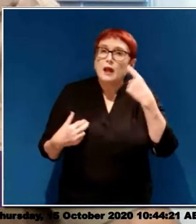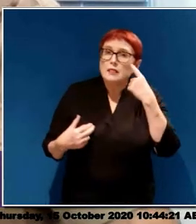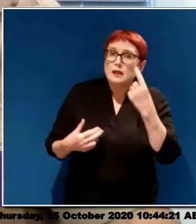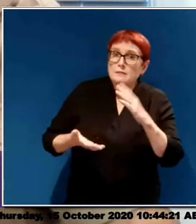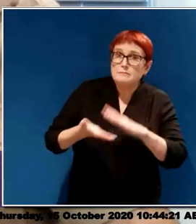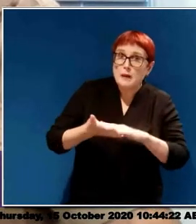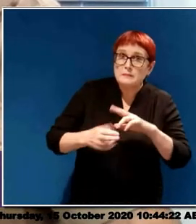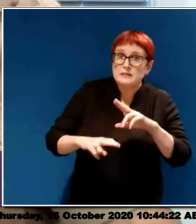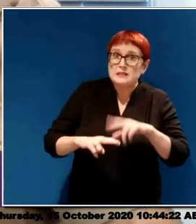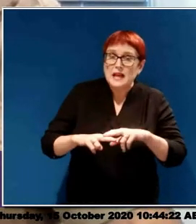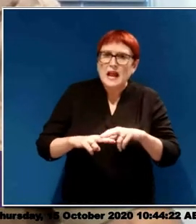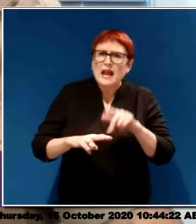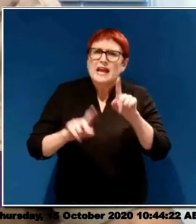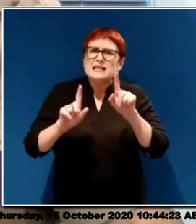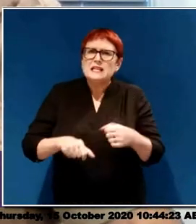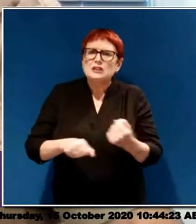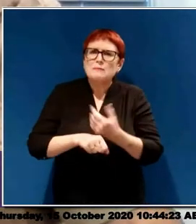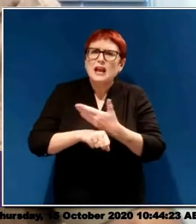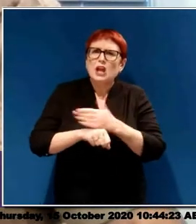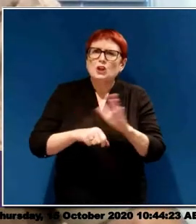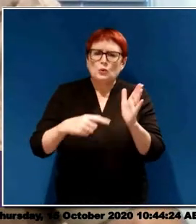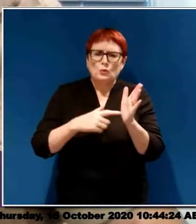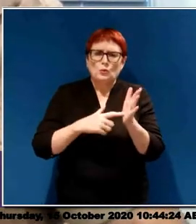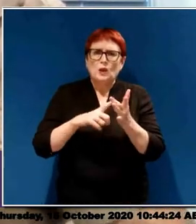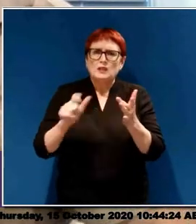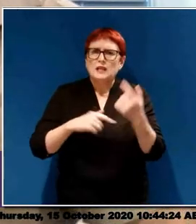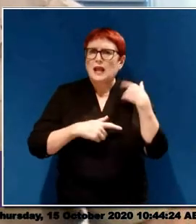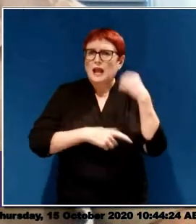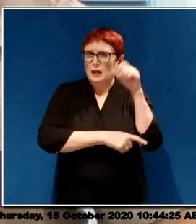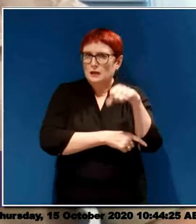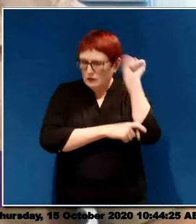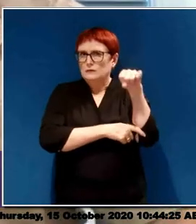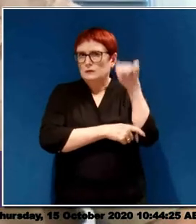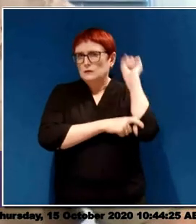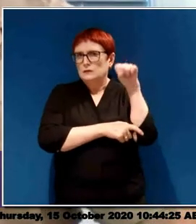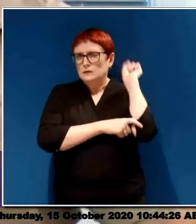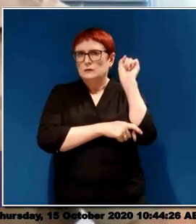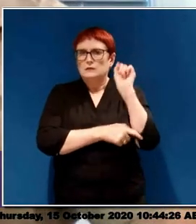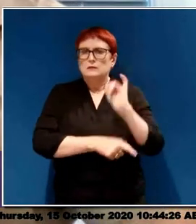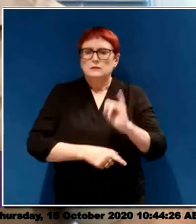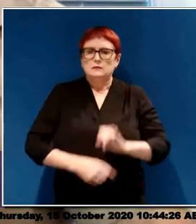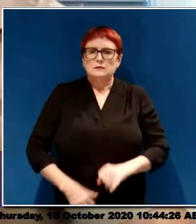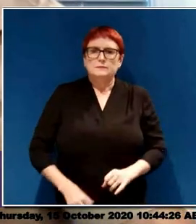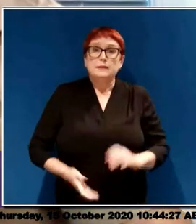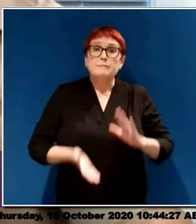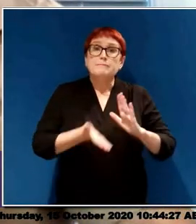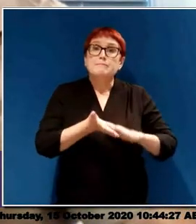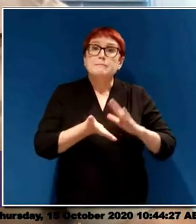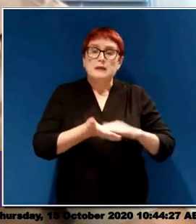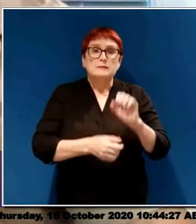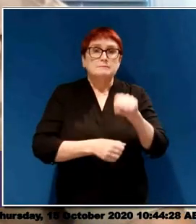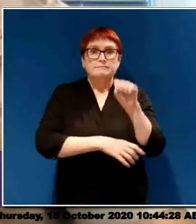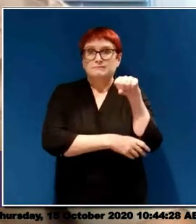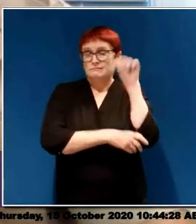Can you tell the Commissioners about that time? The whiplash tick involved Jack flicking his head back really,